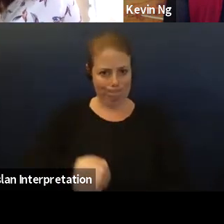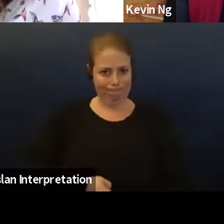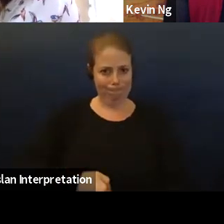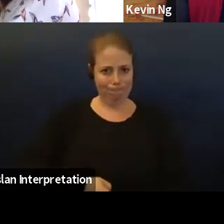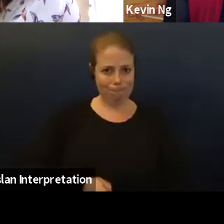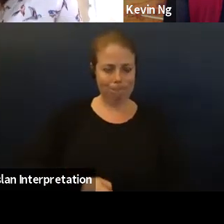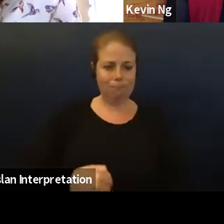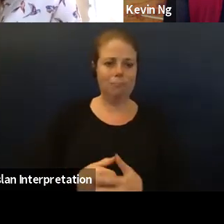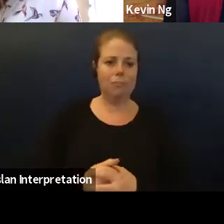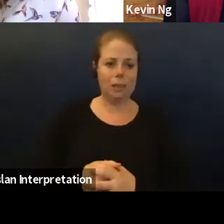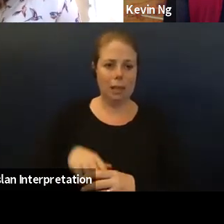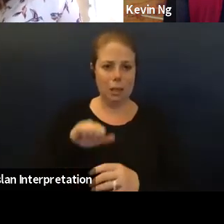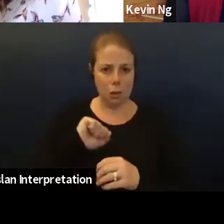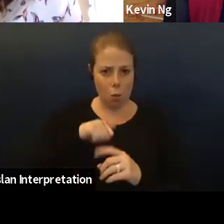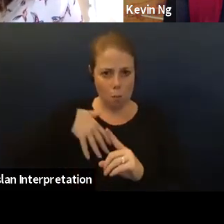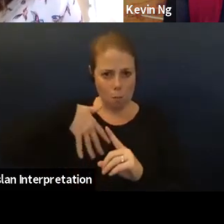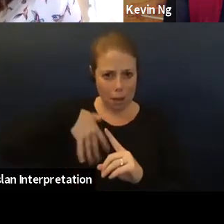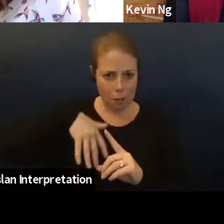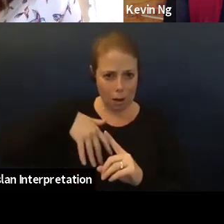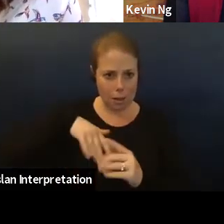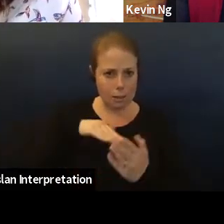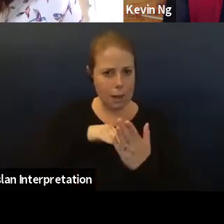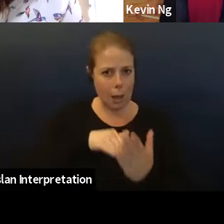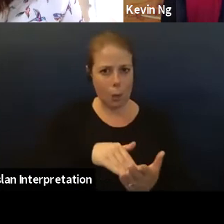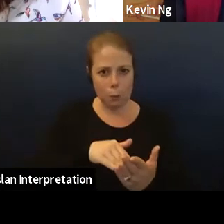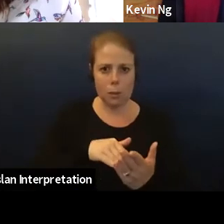helps to see things differently too. >>PIP: And I think I'll also just add to